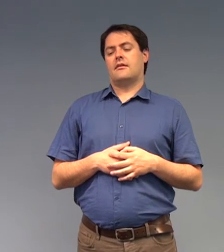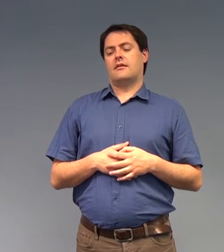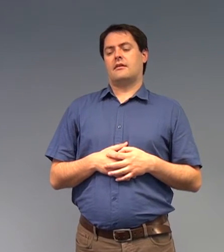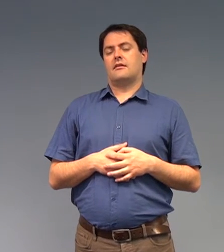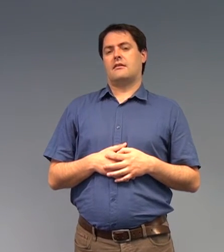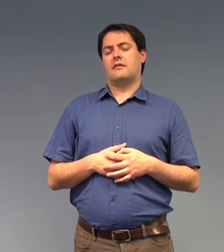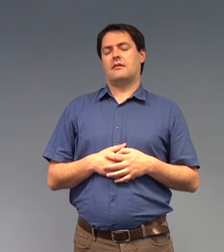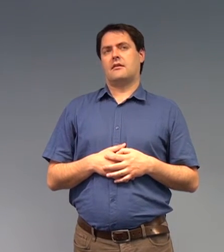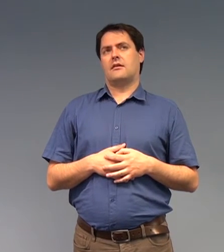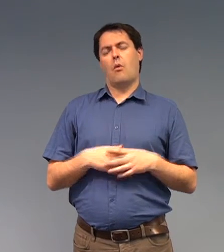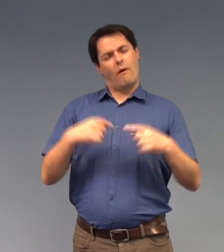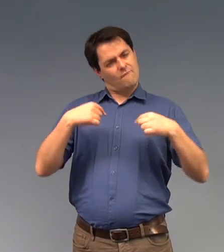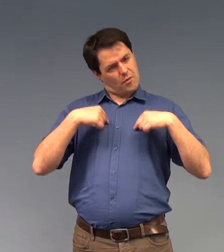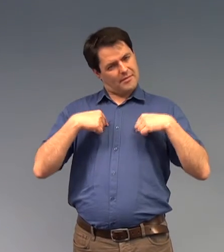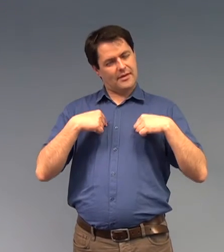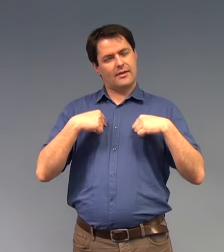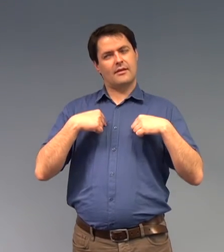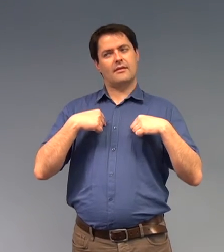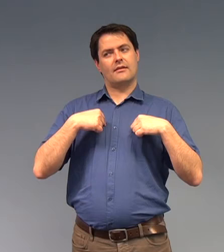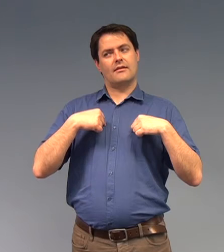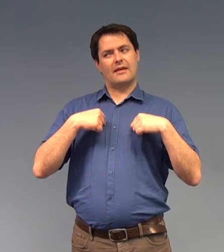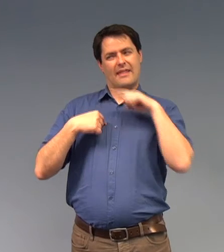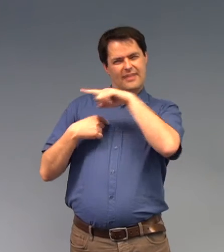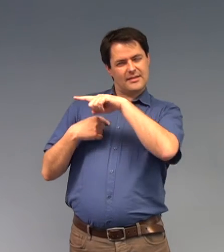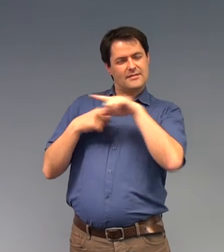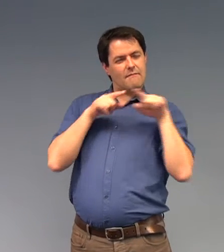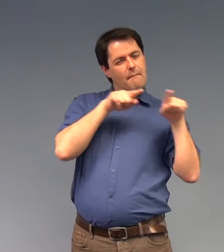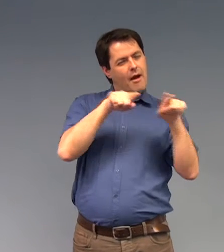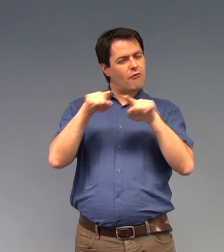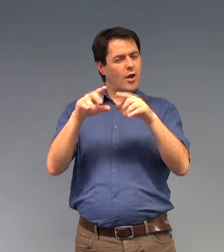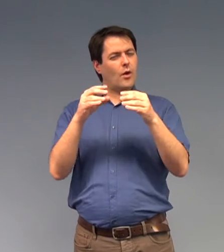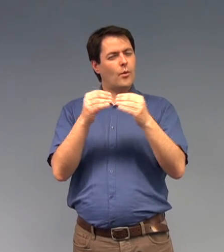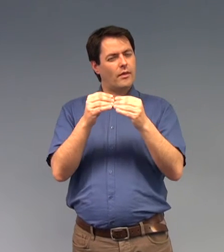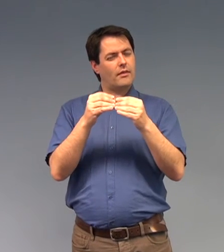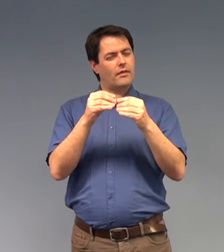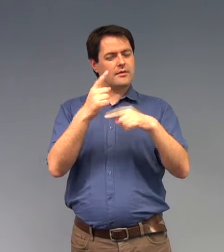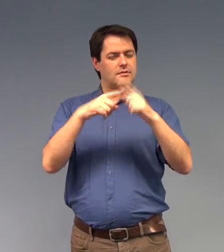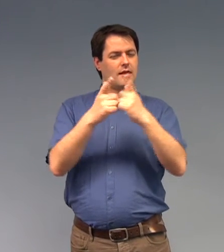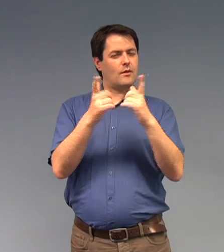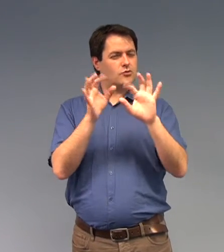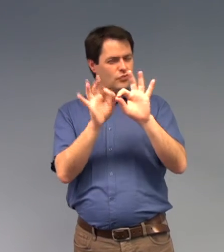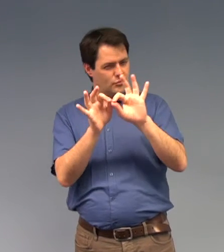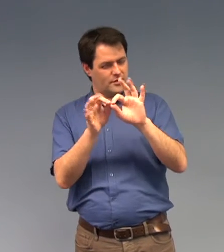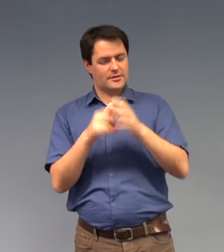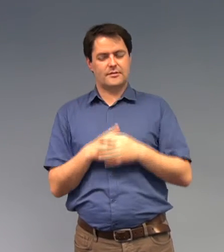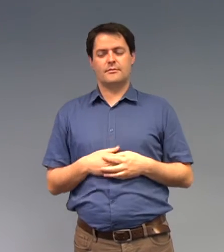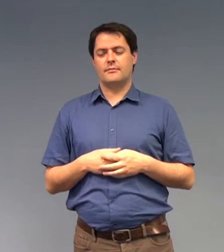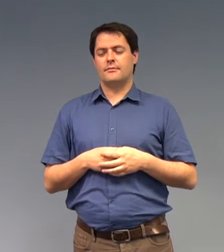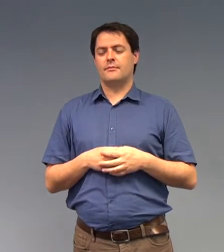"What is the proportion of indirect labour applied to the maintenance of fixed capital?"